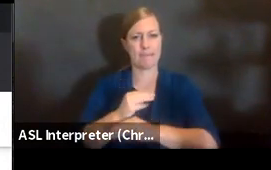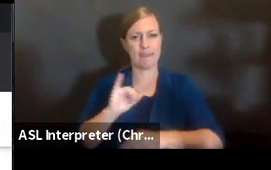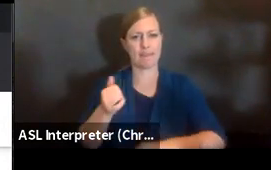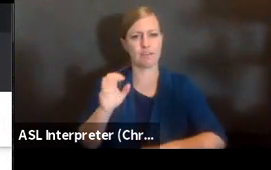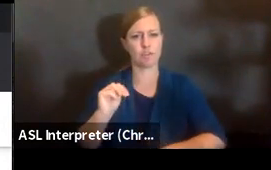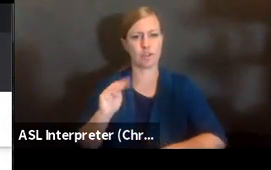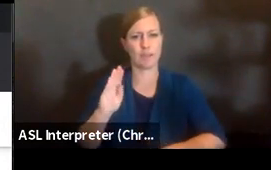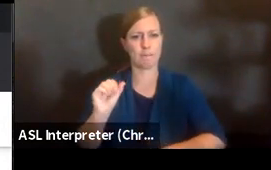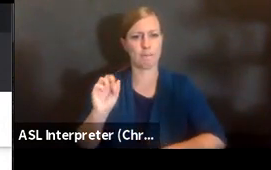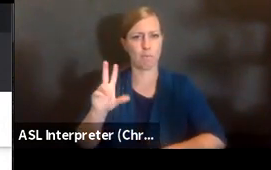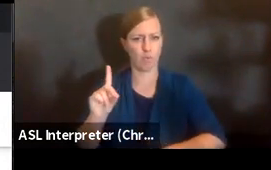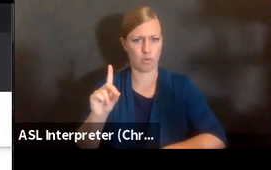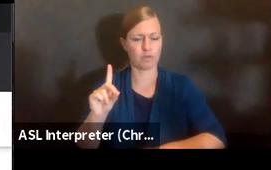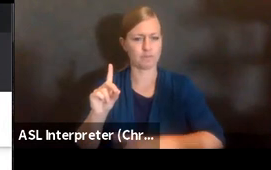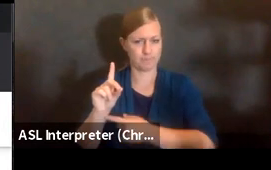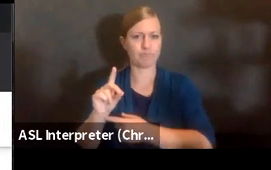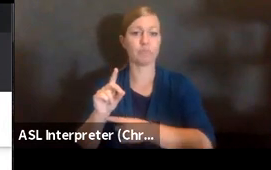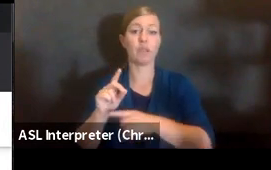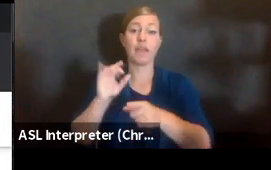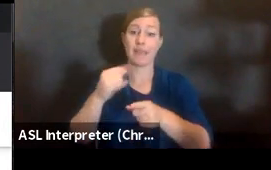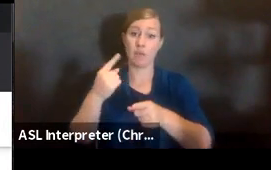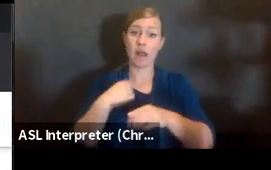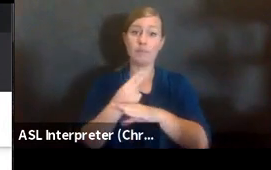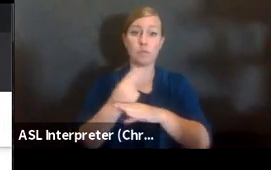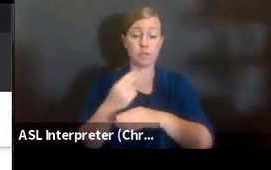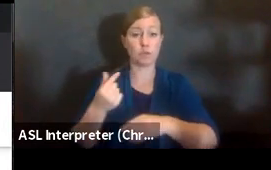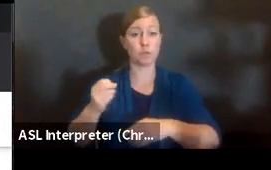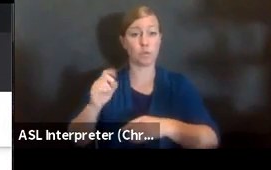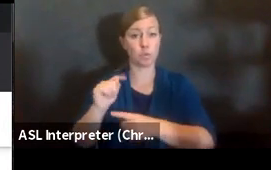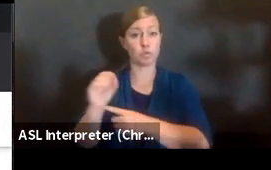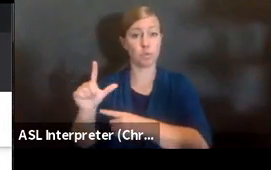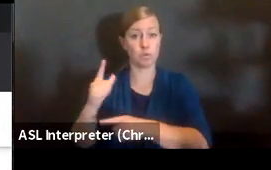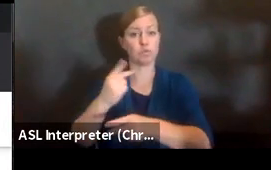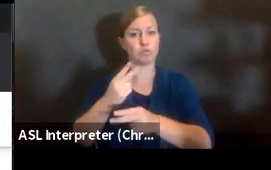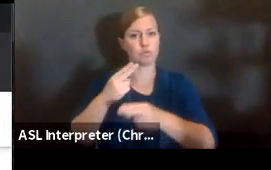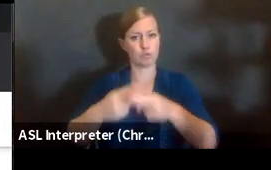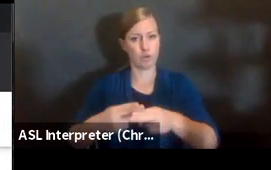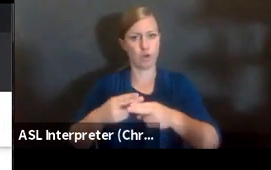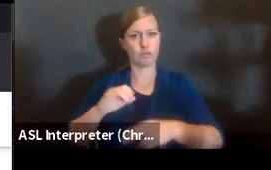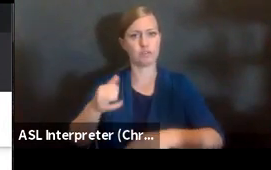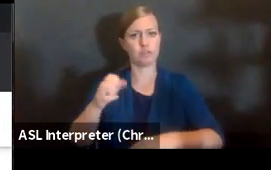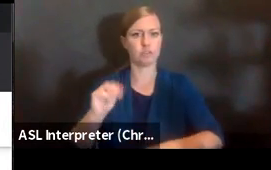Katherine Livick - ESD 112: And in this one I'm using a Google tool called Jamboard, which is an online virtual whiteboard.